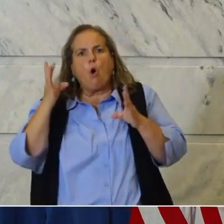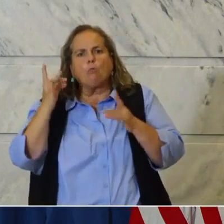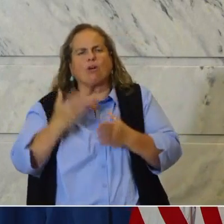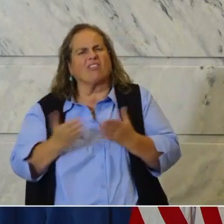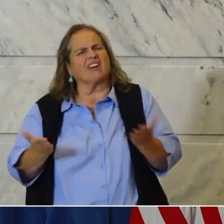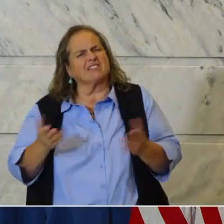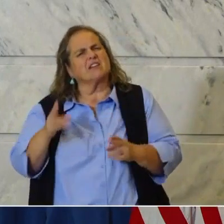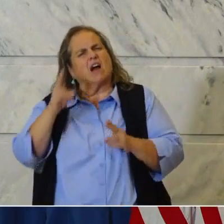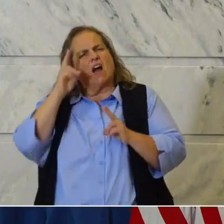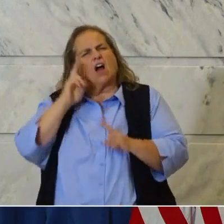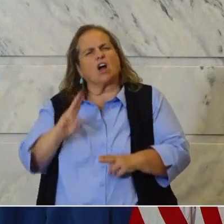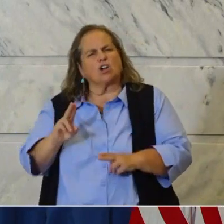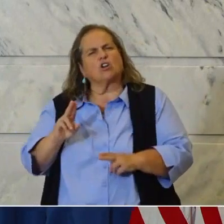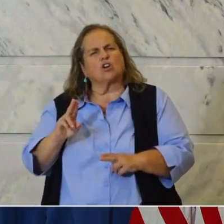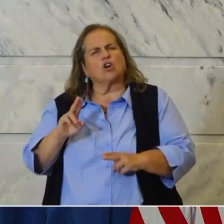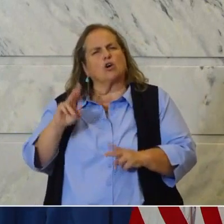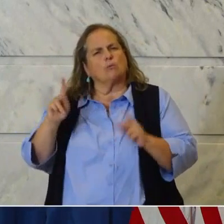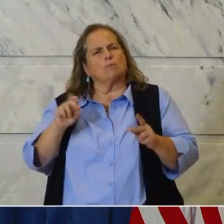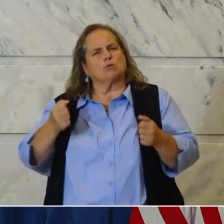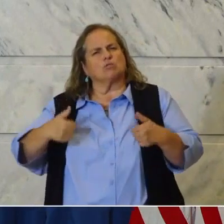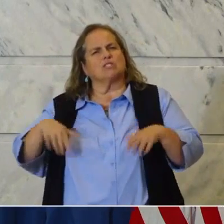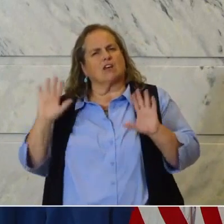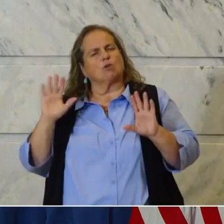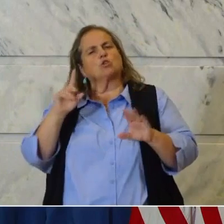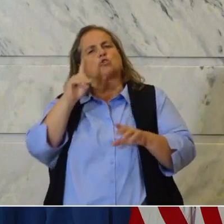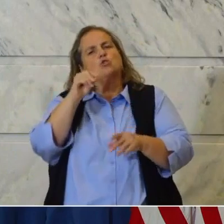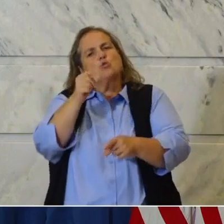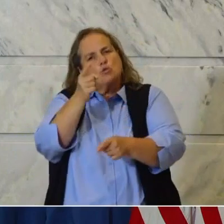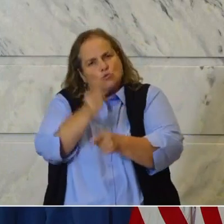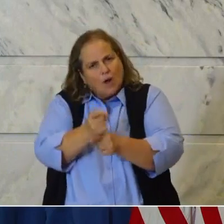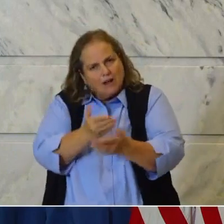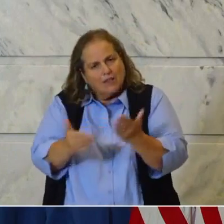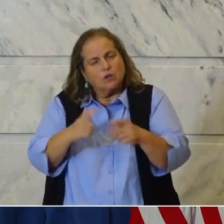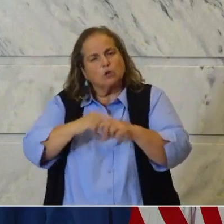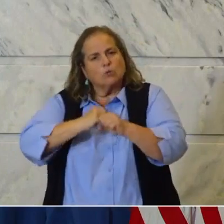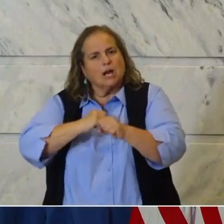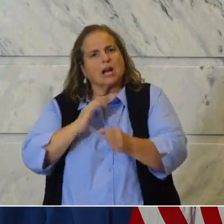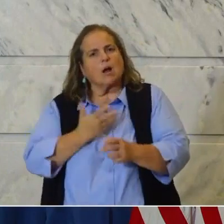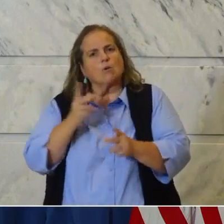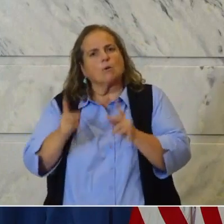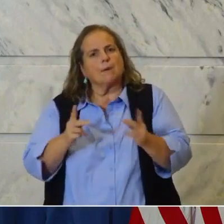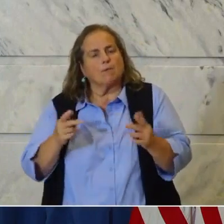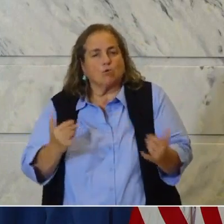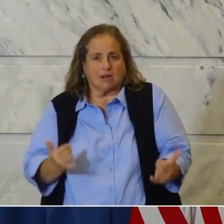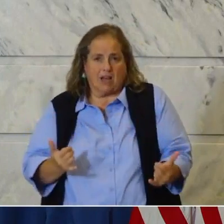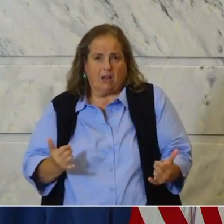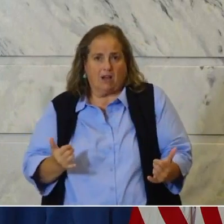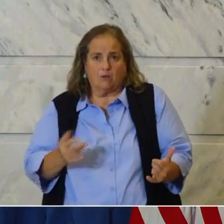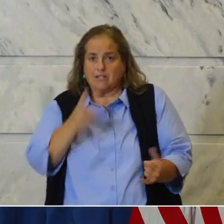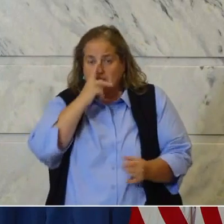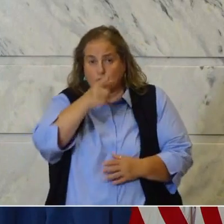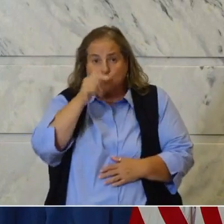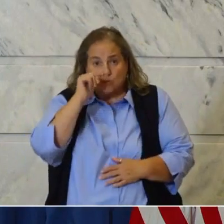sacrifice, but we do the right thing to protect our people during this time of need. We'll see you tomorrow at 4 p.m.